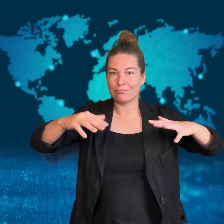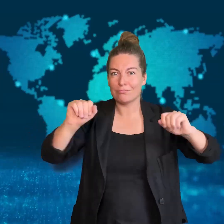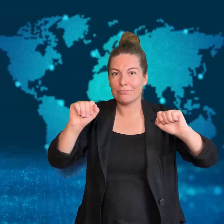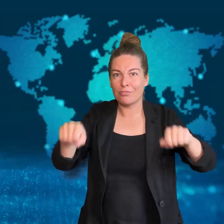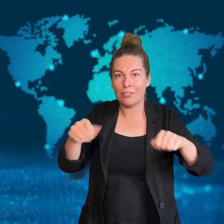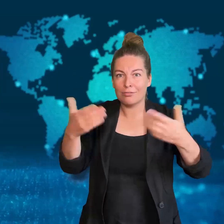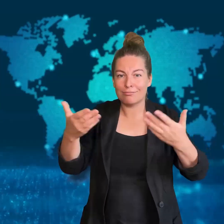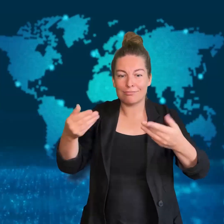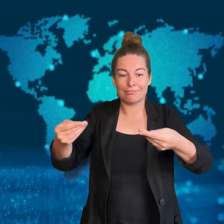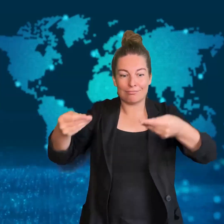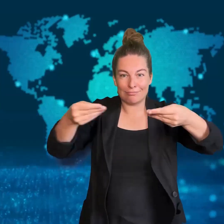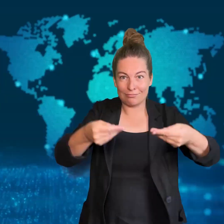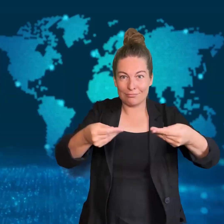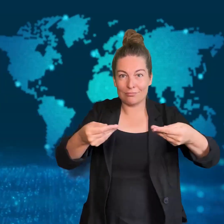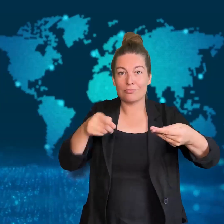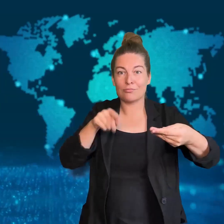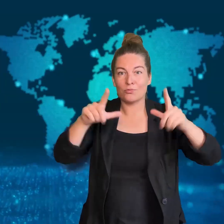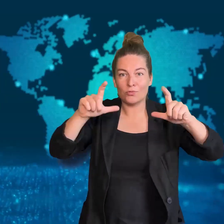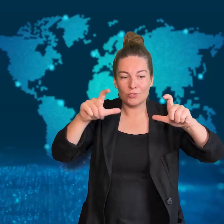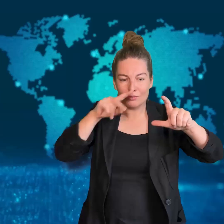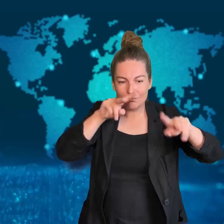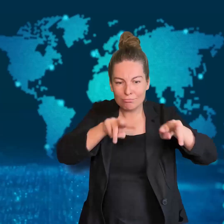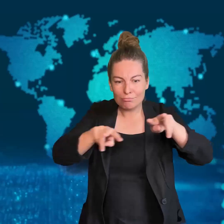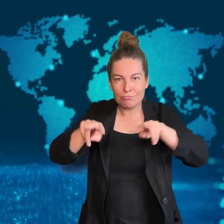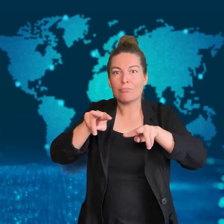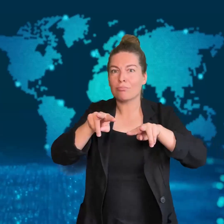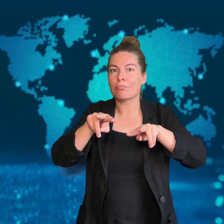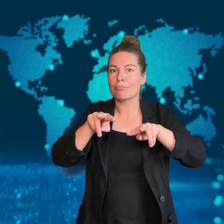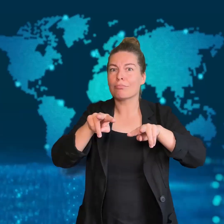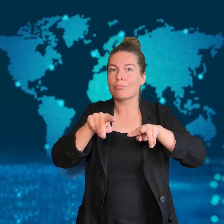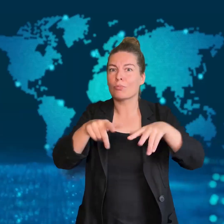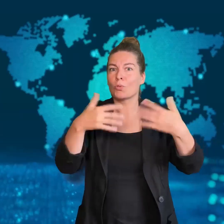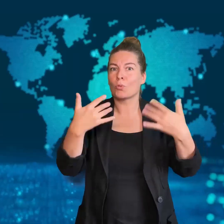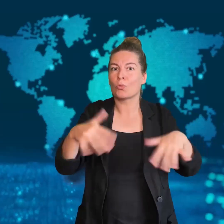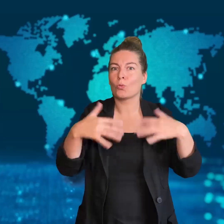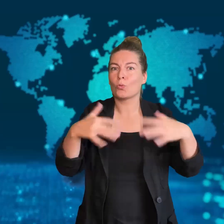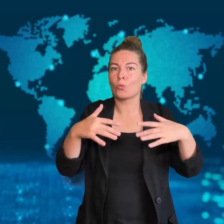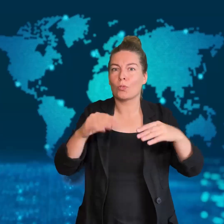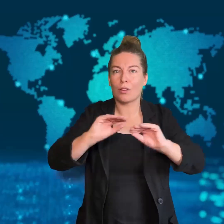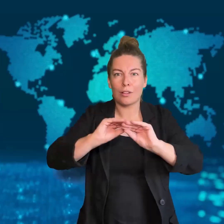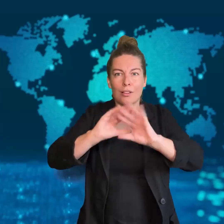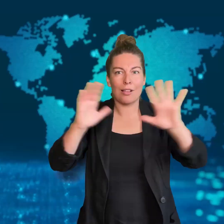Greenland's coastal glaciers.